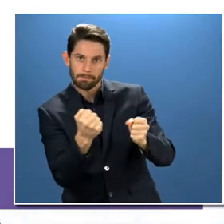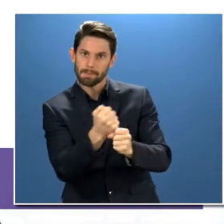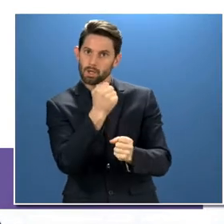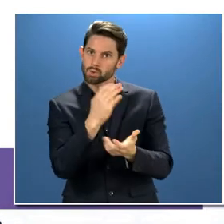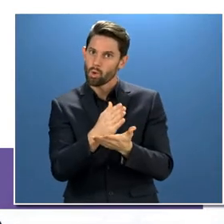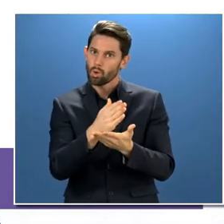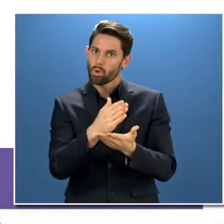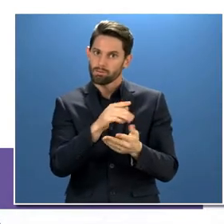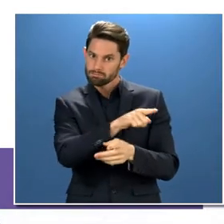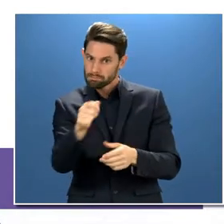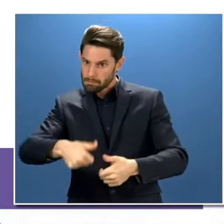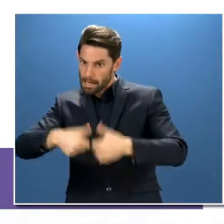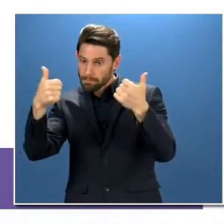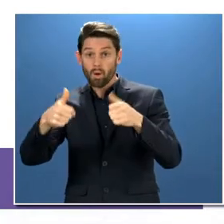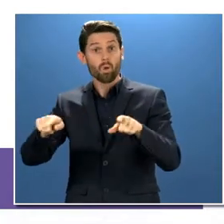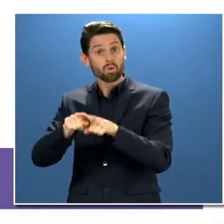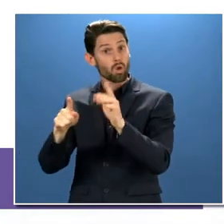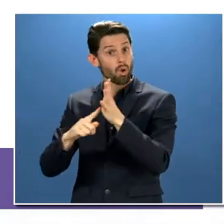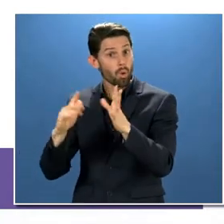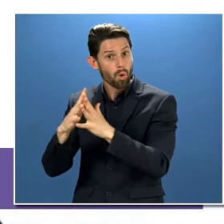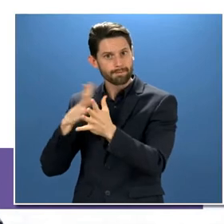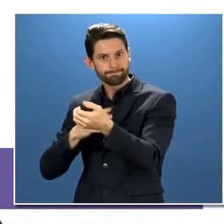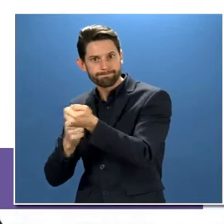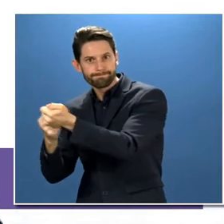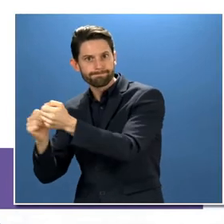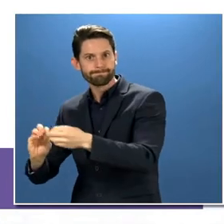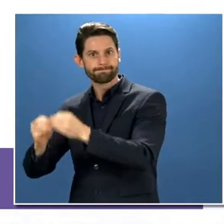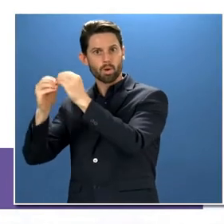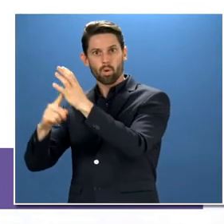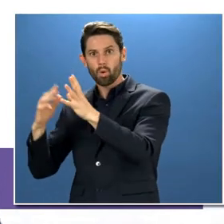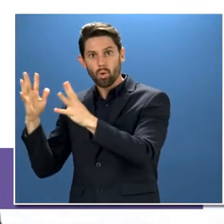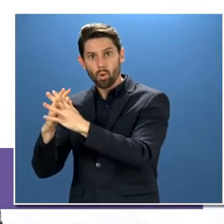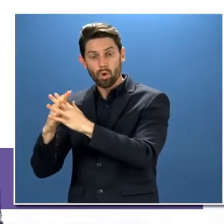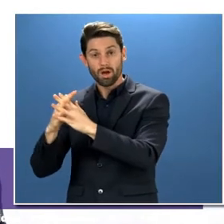Australians, and especially in the field of disability it is important to always